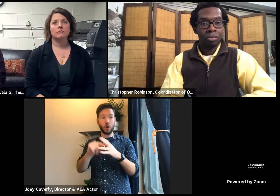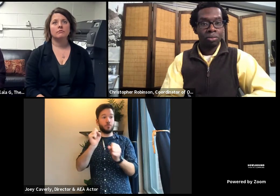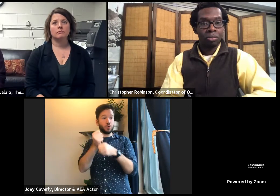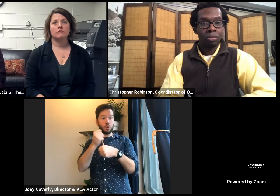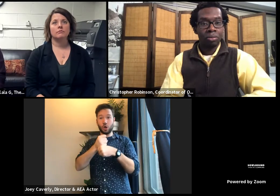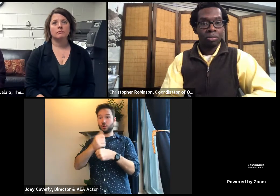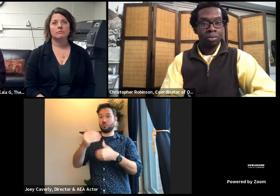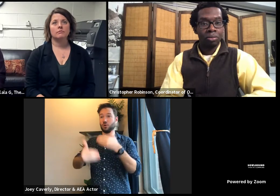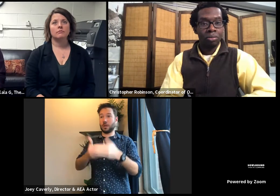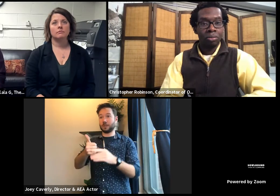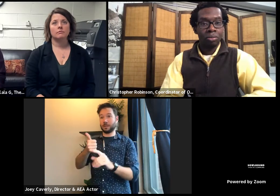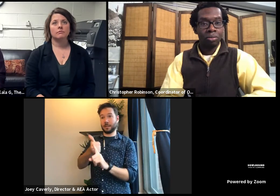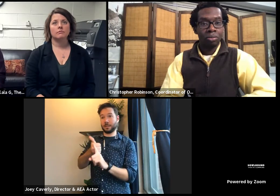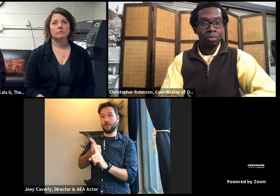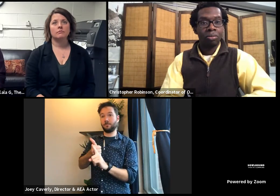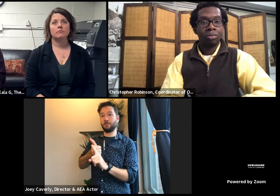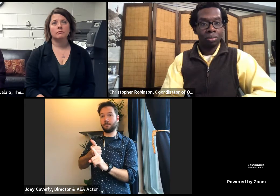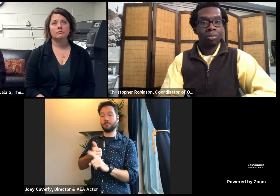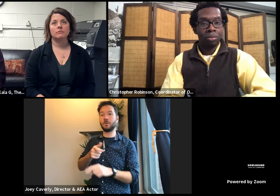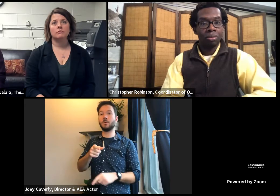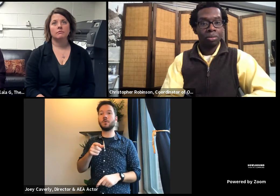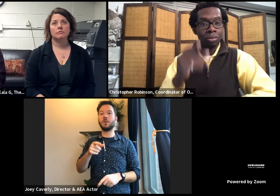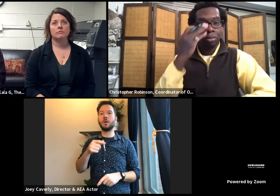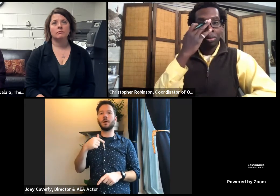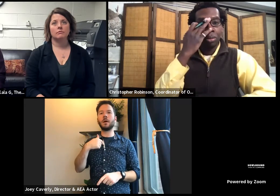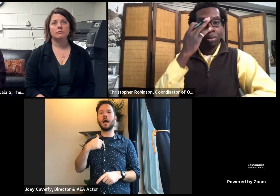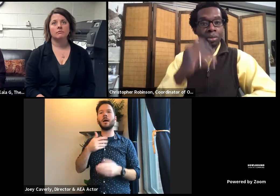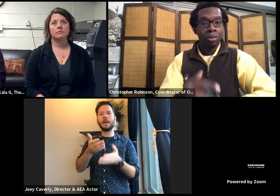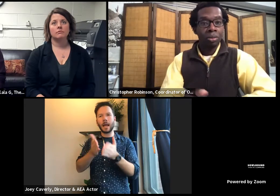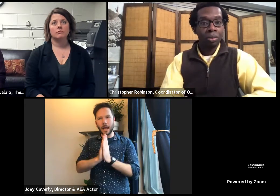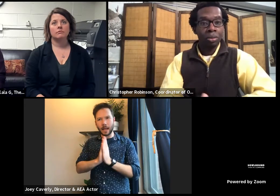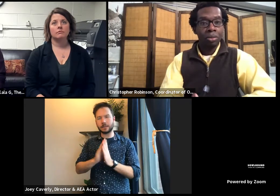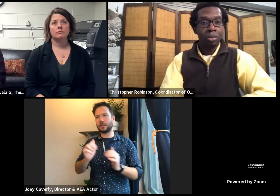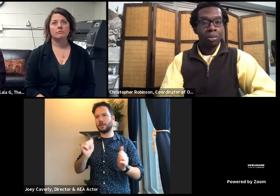So let's talk about the pre-production period, before rehearsals begin.